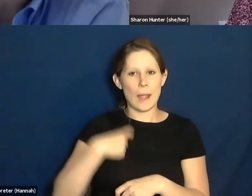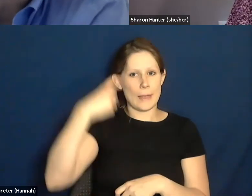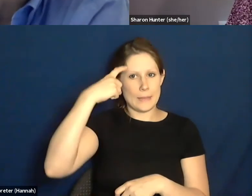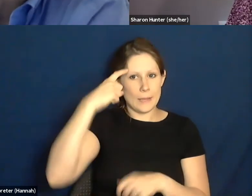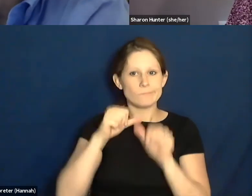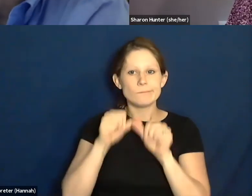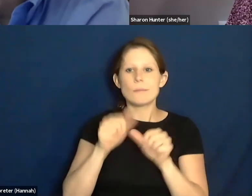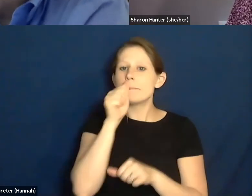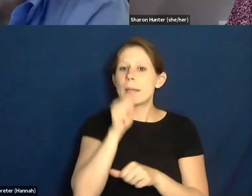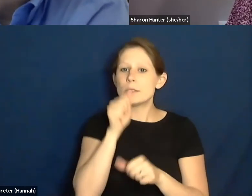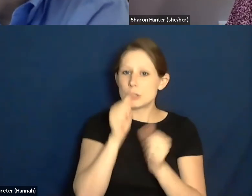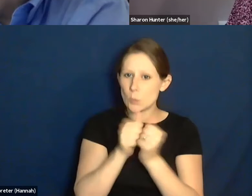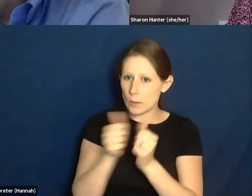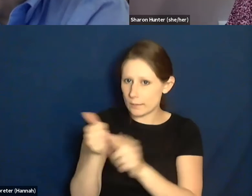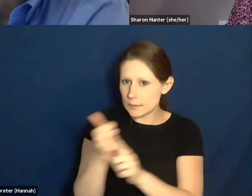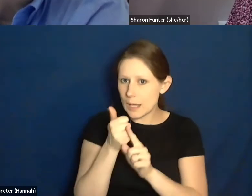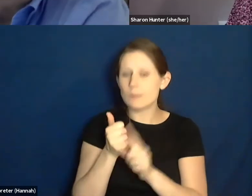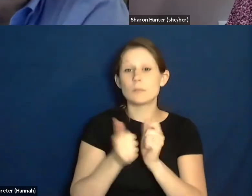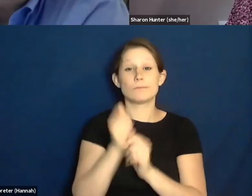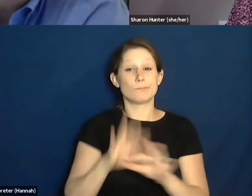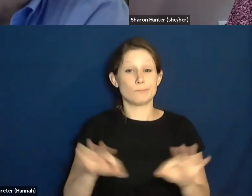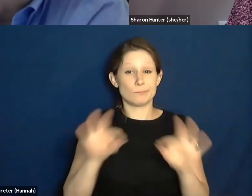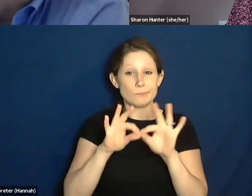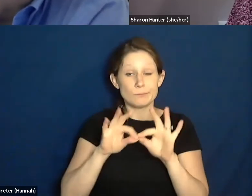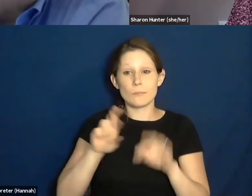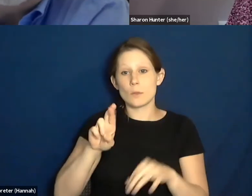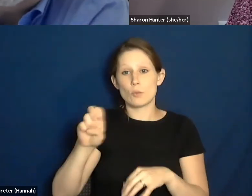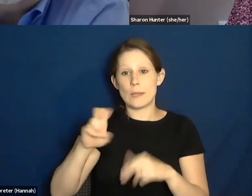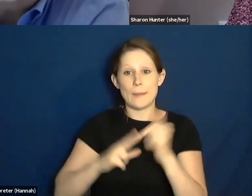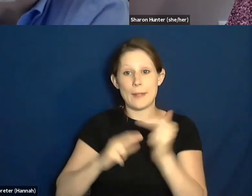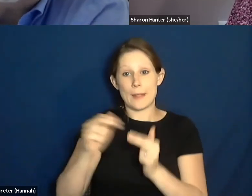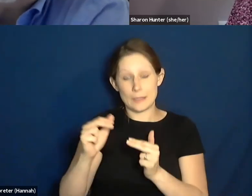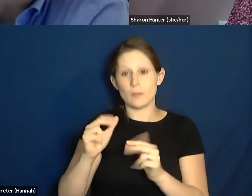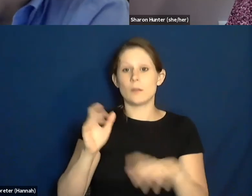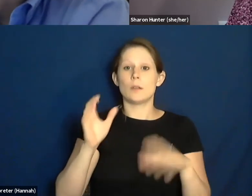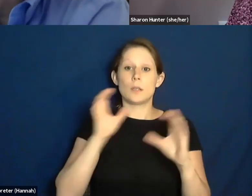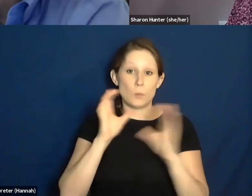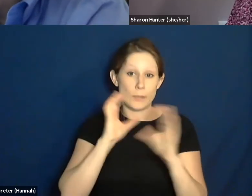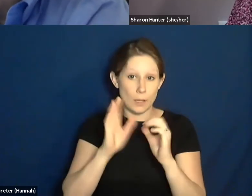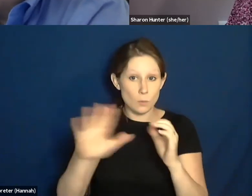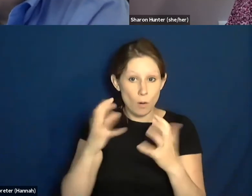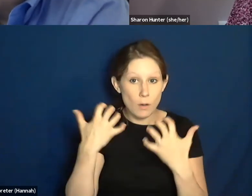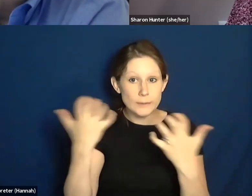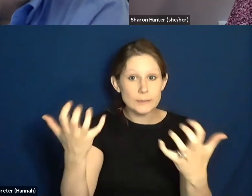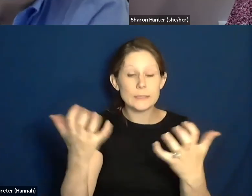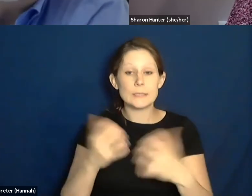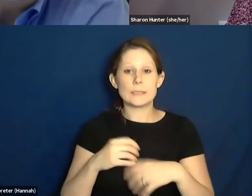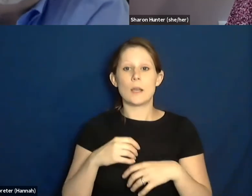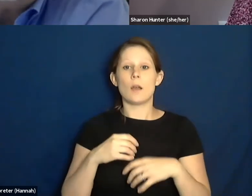themselves. The key is, rebuilding, communicating with your audiences, make sure you're meeting